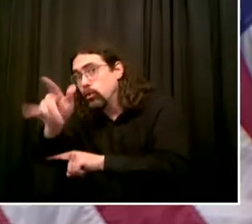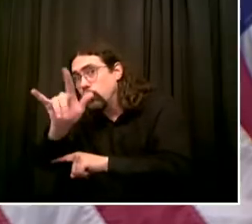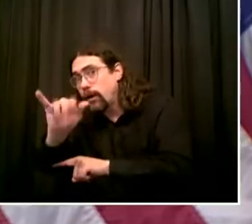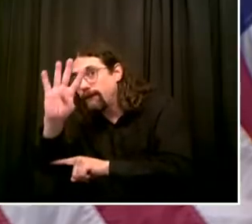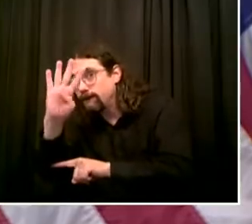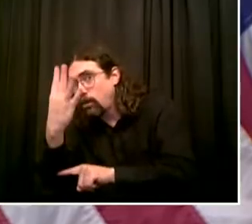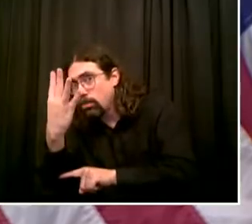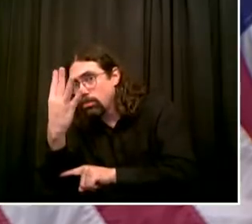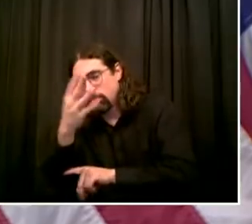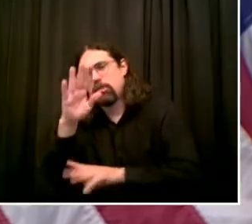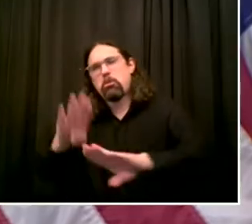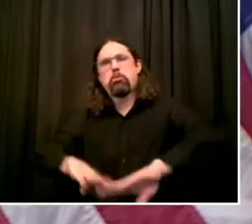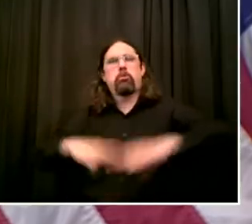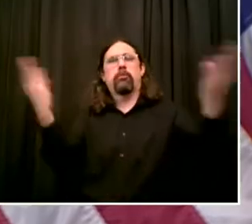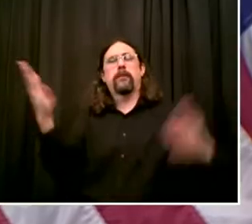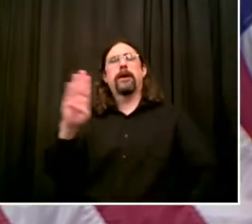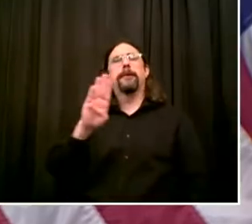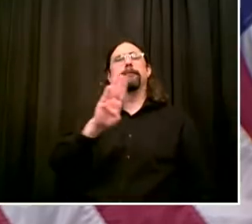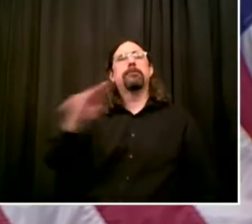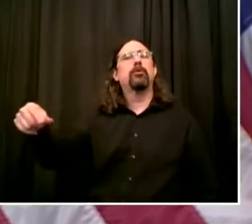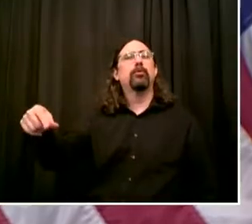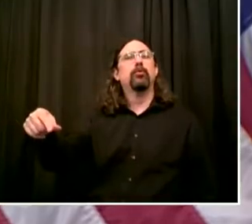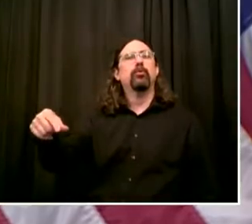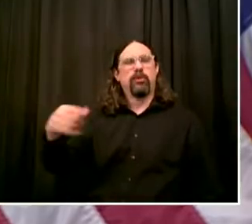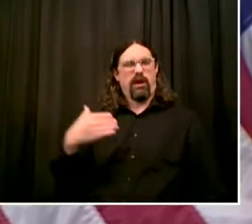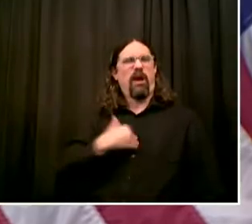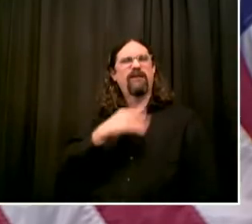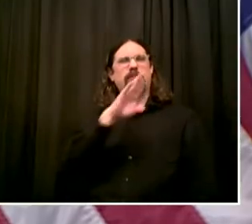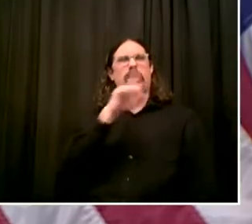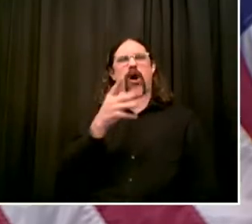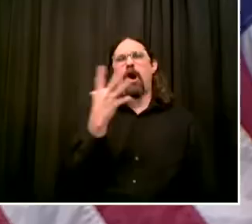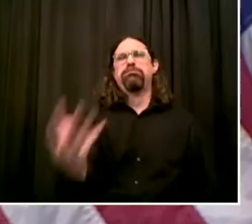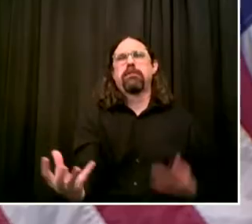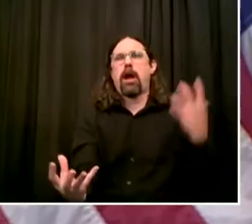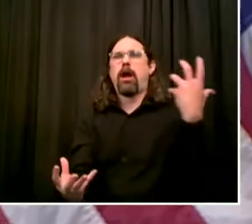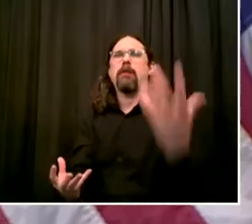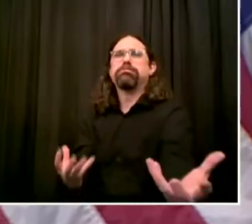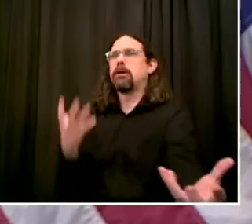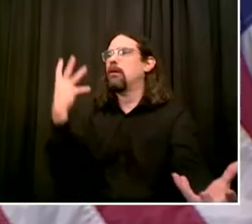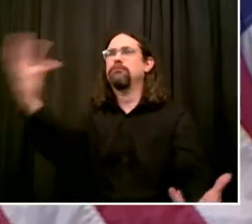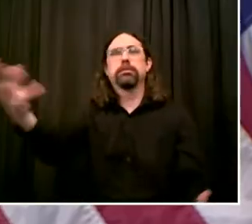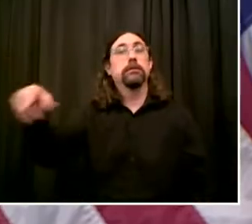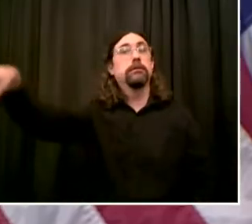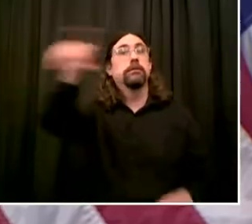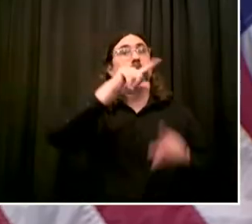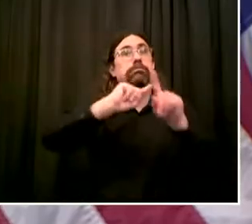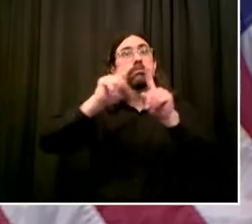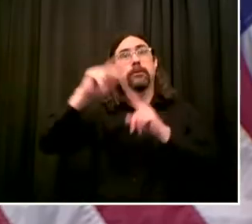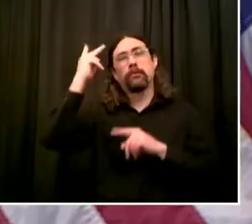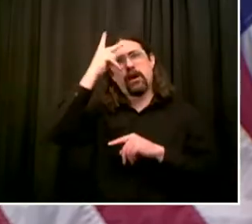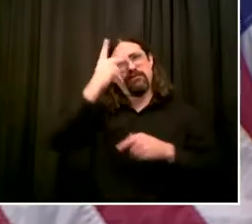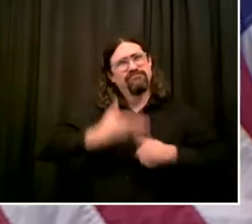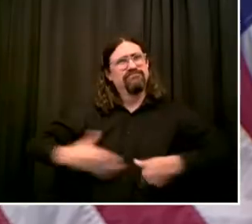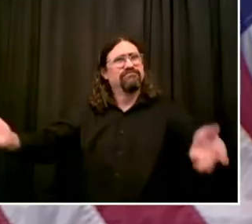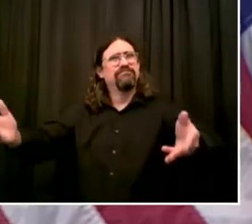PARKS THIS COMIN' WEEKEND FOR THE JULY FOURTH WEEENKD. SO FOLKS THAT ENJOY BARBECUING, REMEMBER TO BE SAFE AND STILL